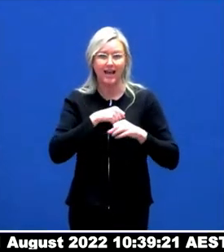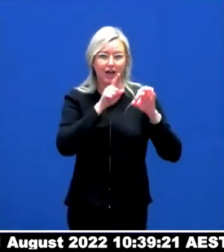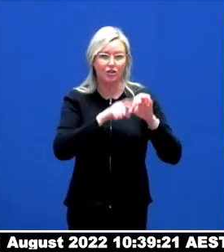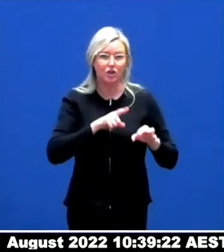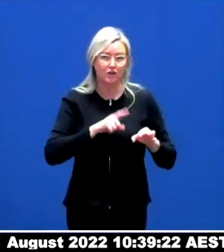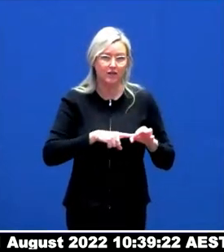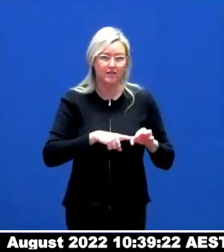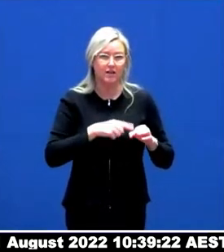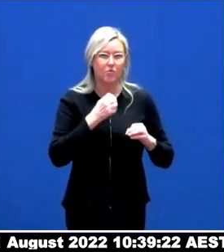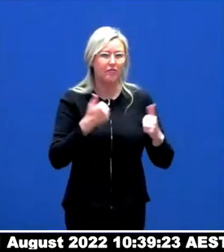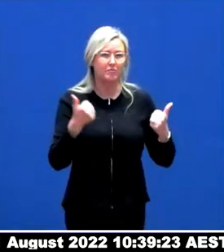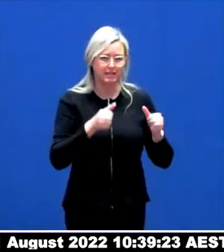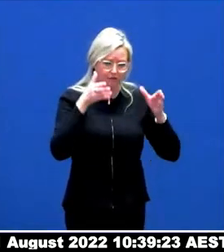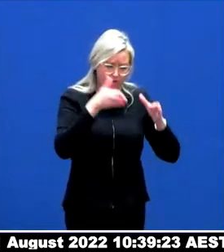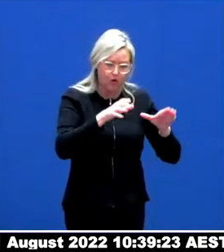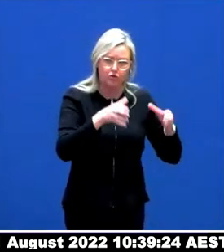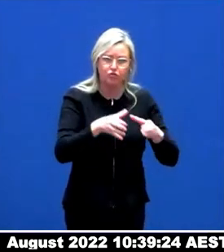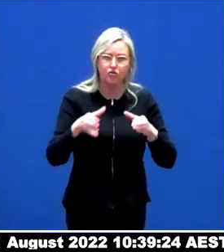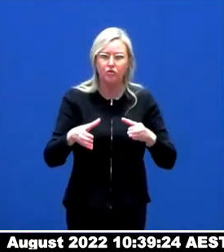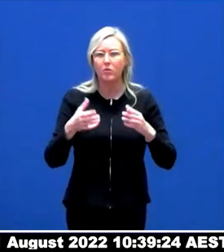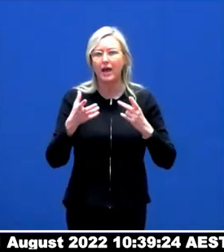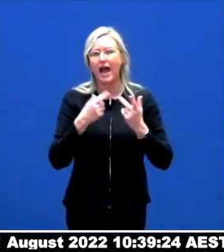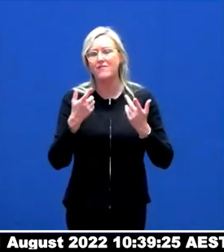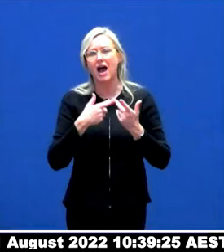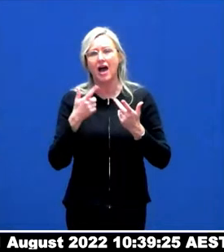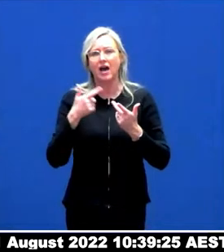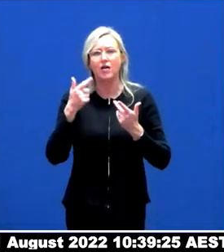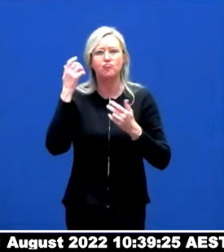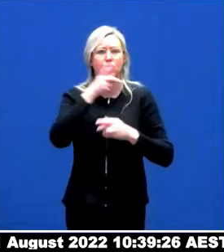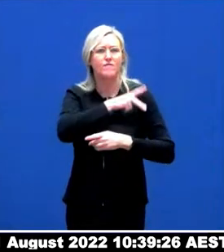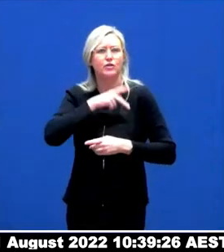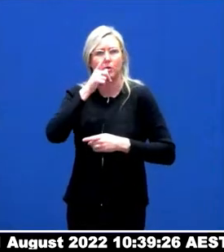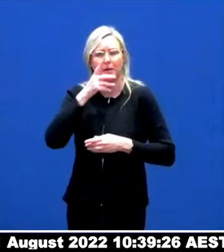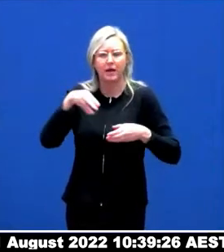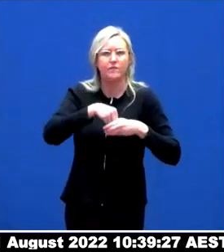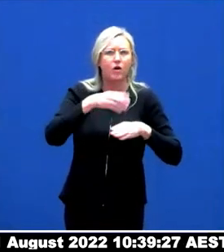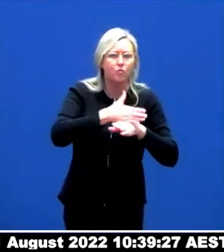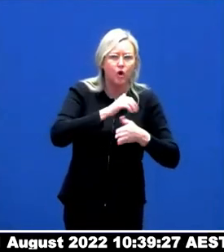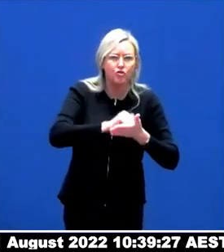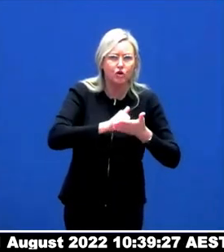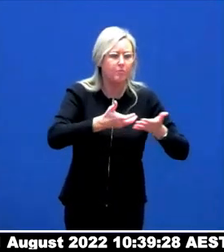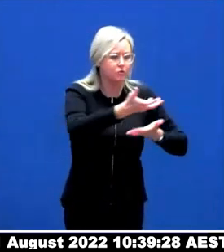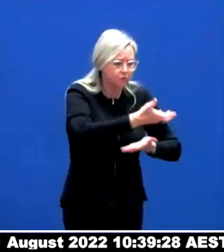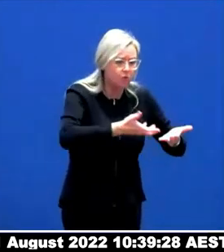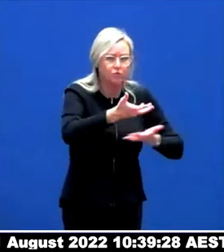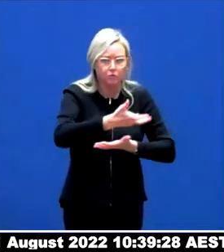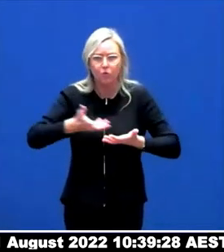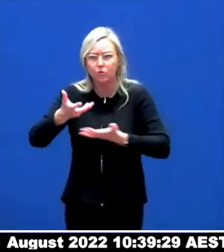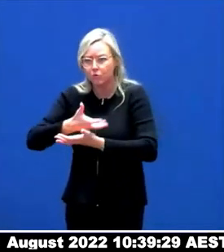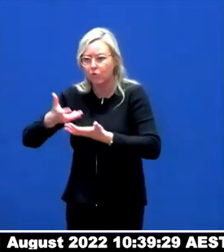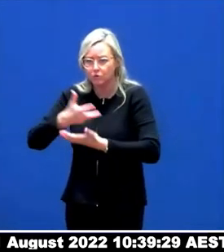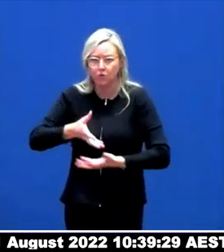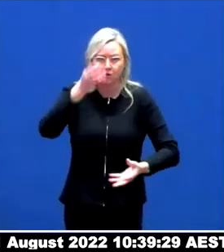We had academic workshops, and as part of the Strategy now, we have an advisory